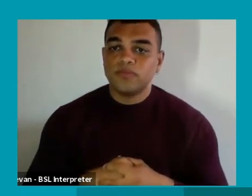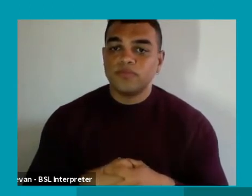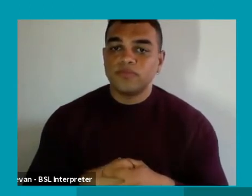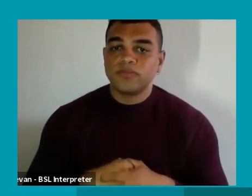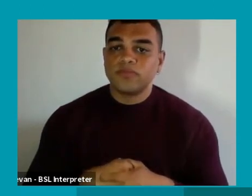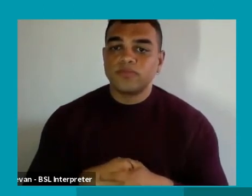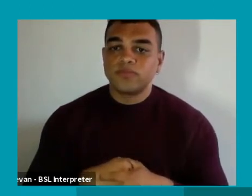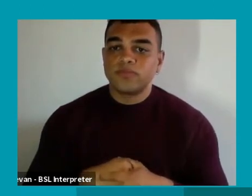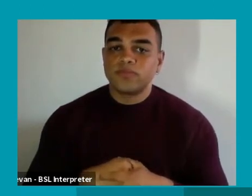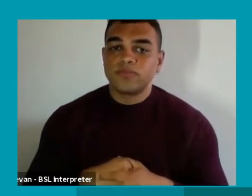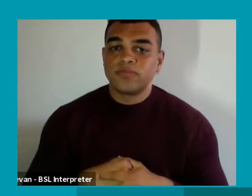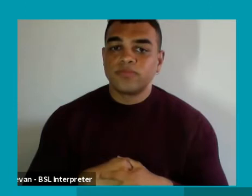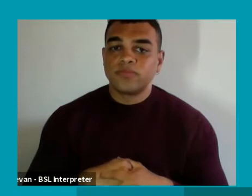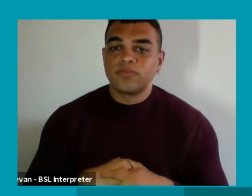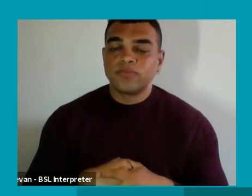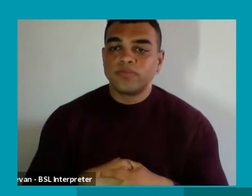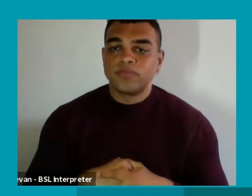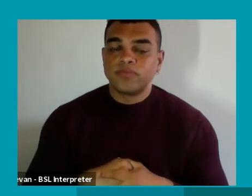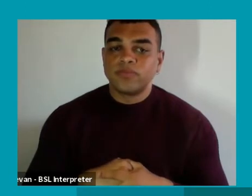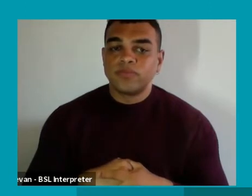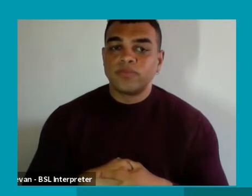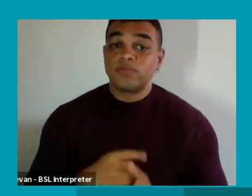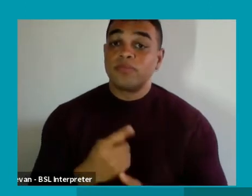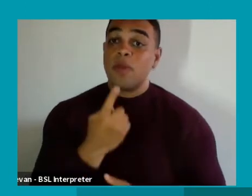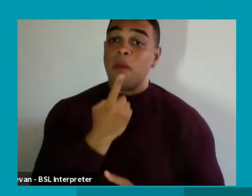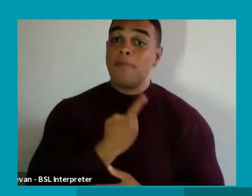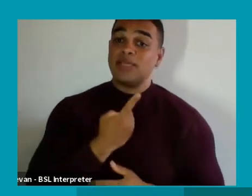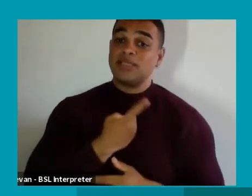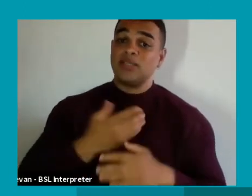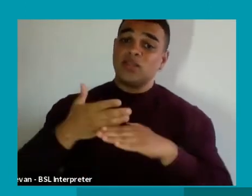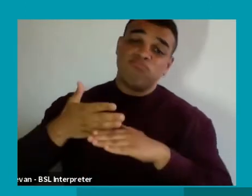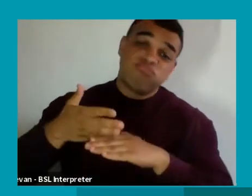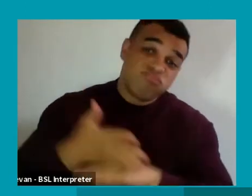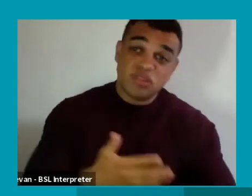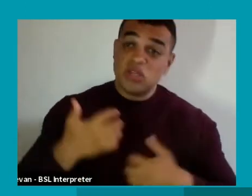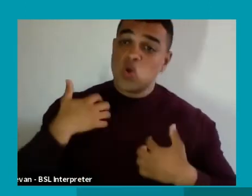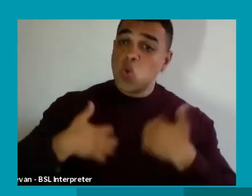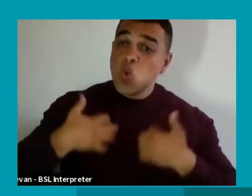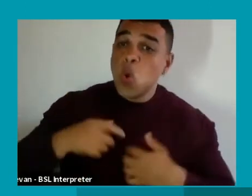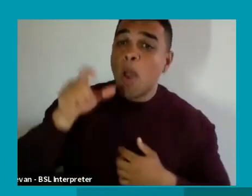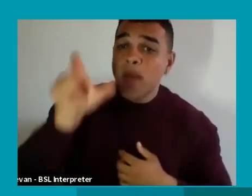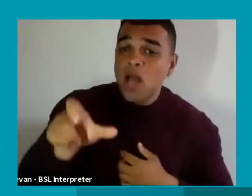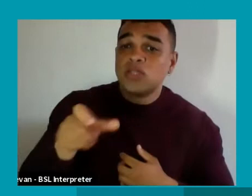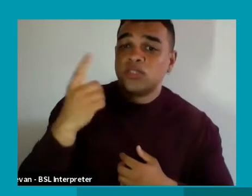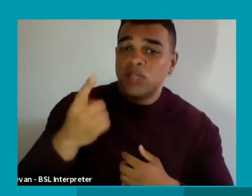So weak professional statement would be I am a hard working, reliable and enthusiastic person with a broad range of experience in admin